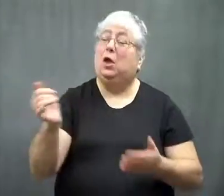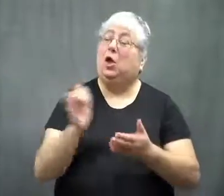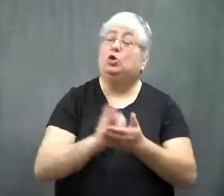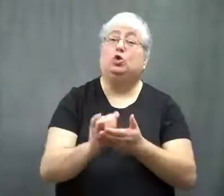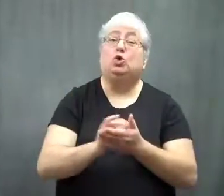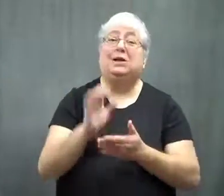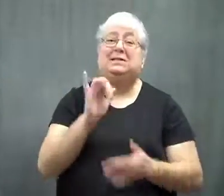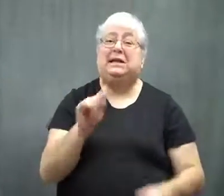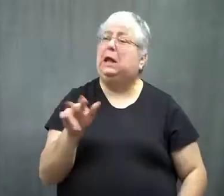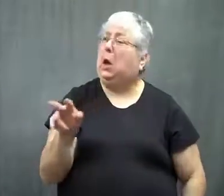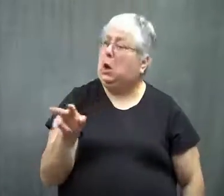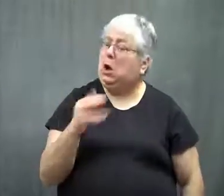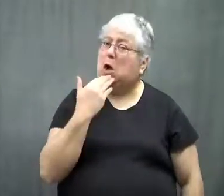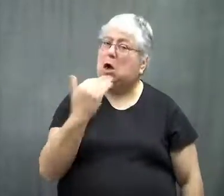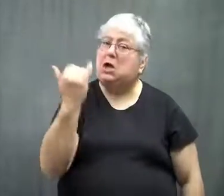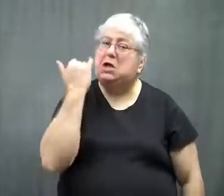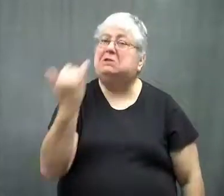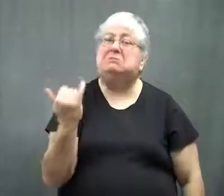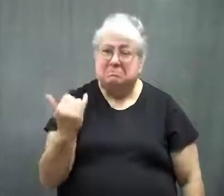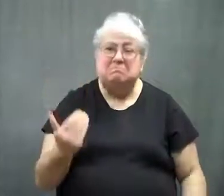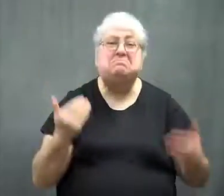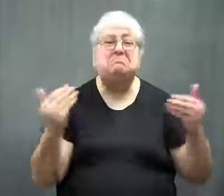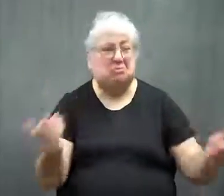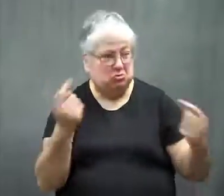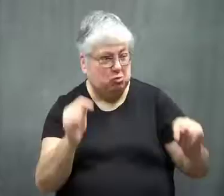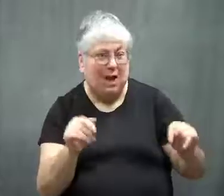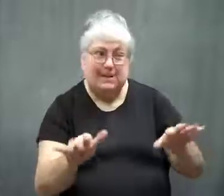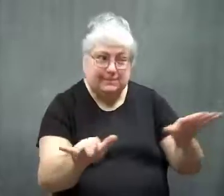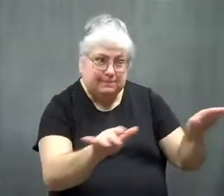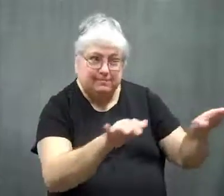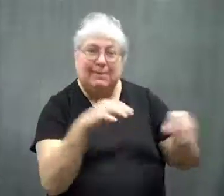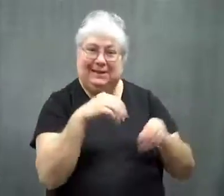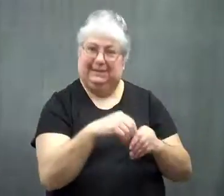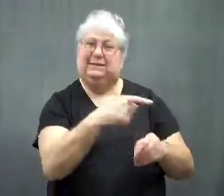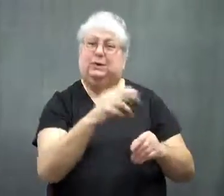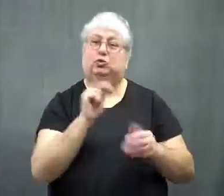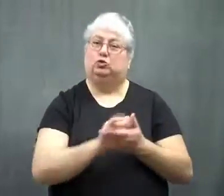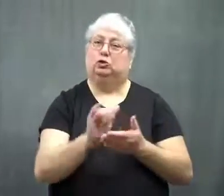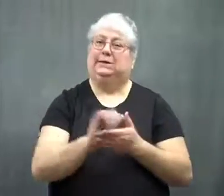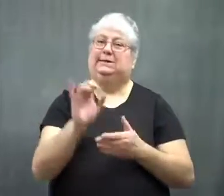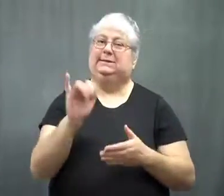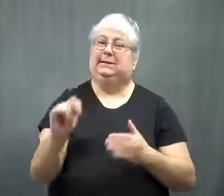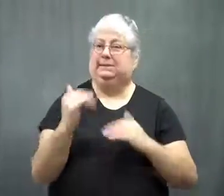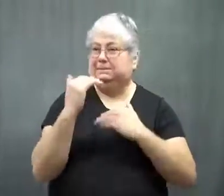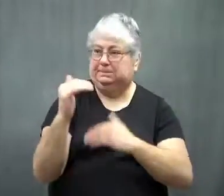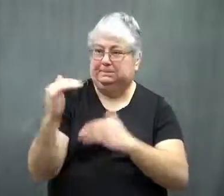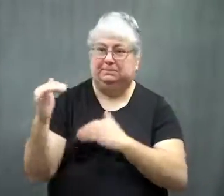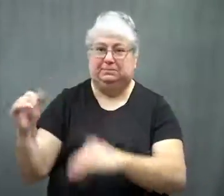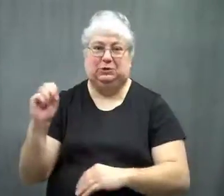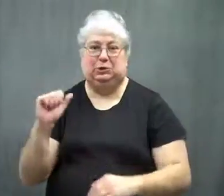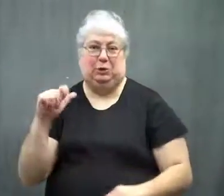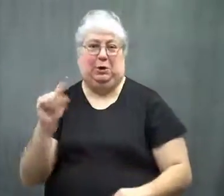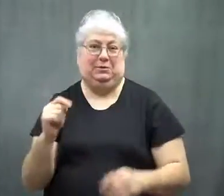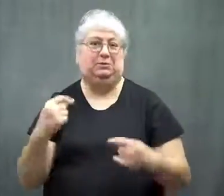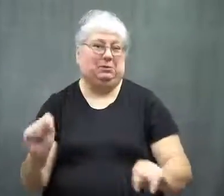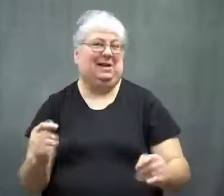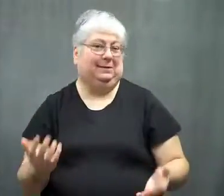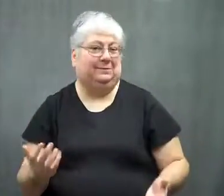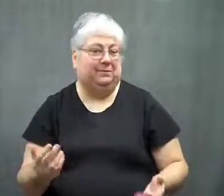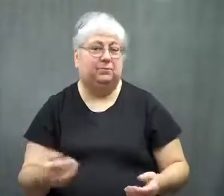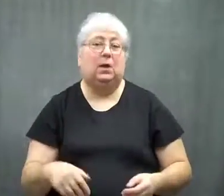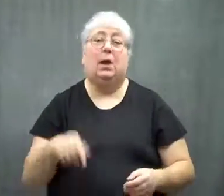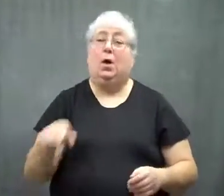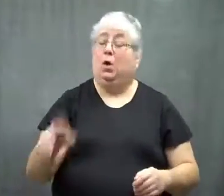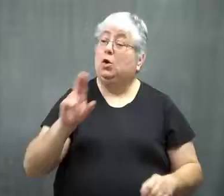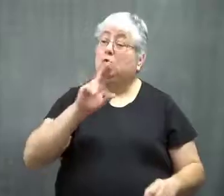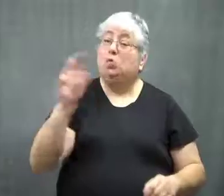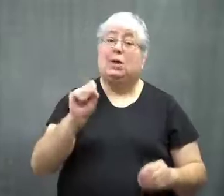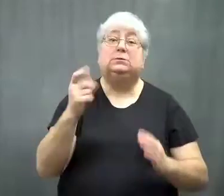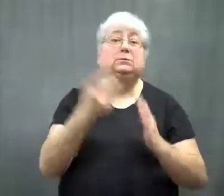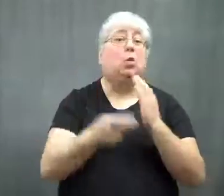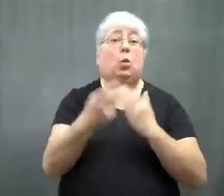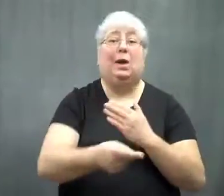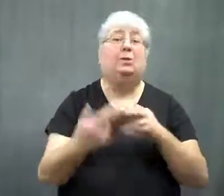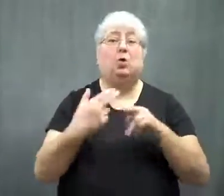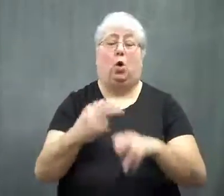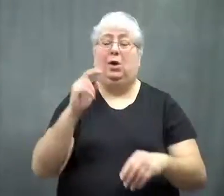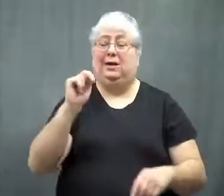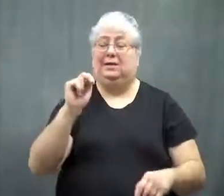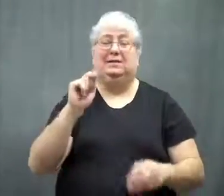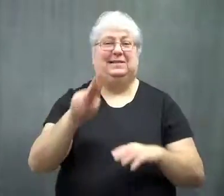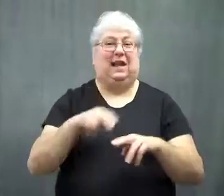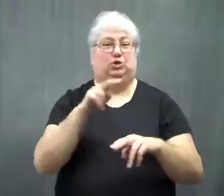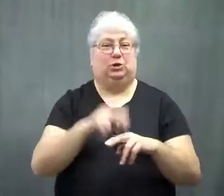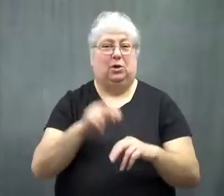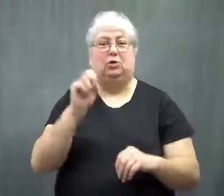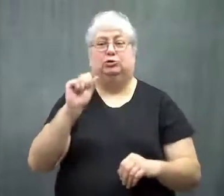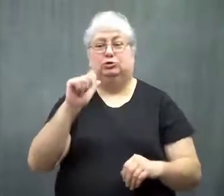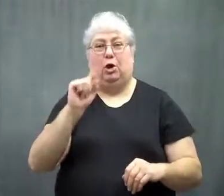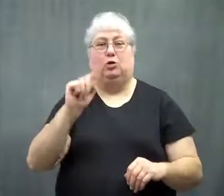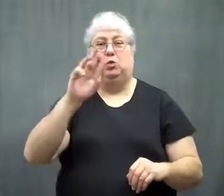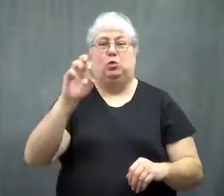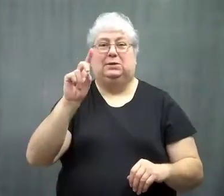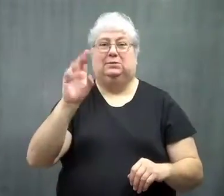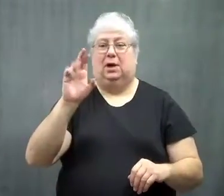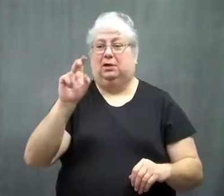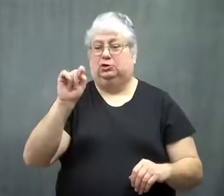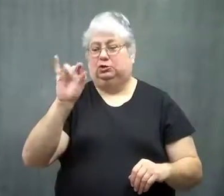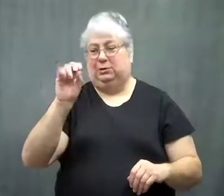New York City saw the results and is trying that in order to reduce salt consumption.